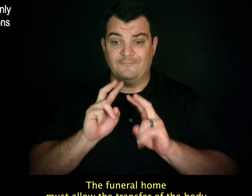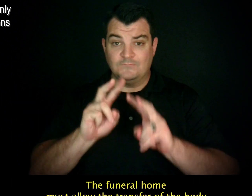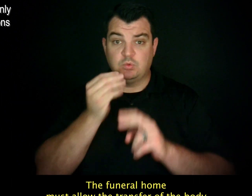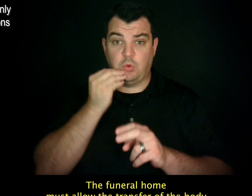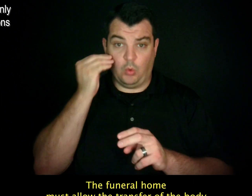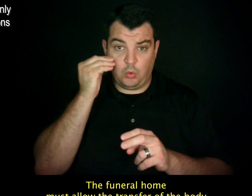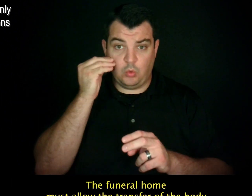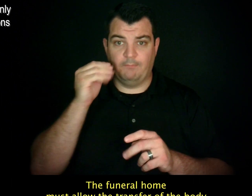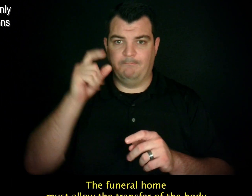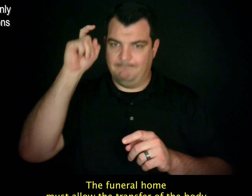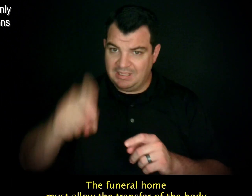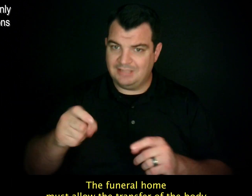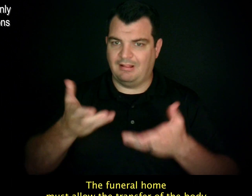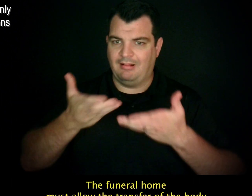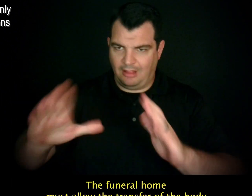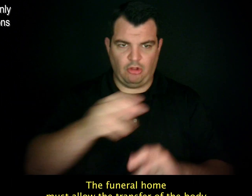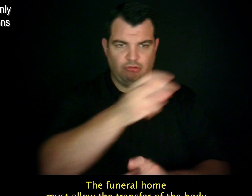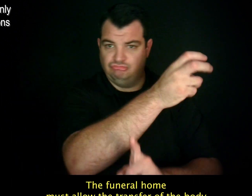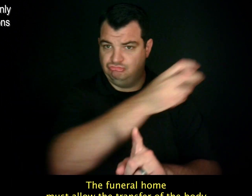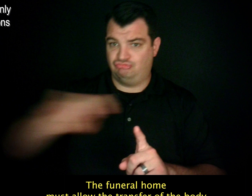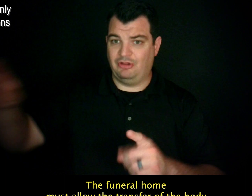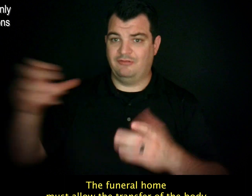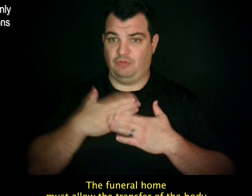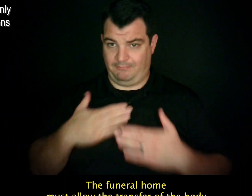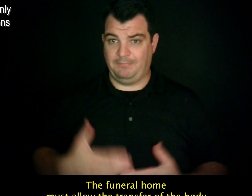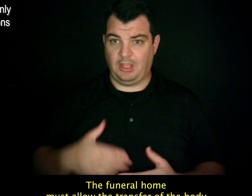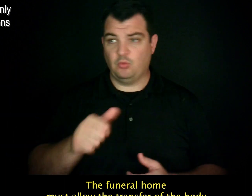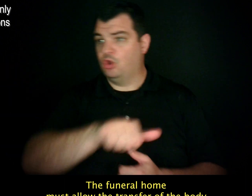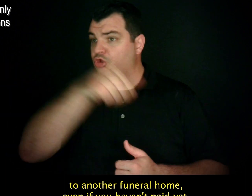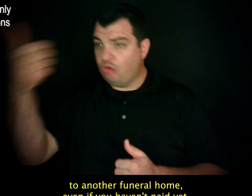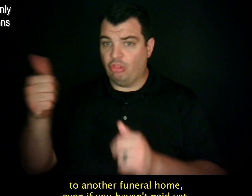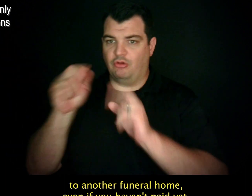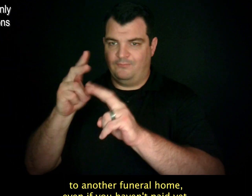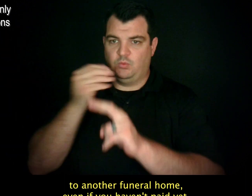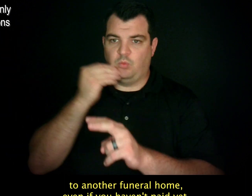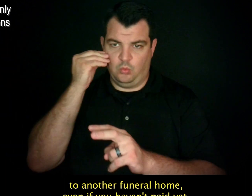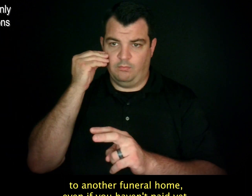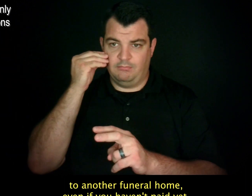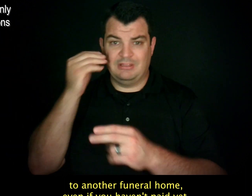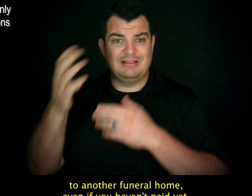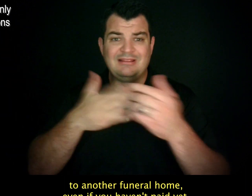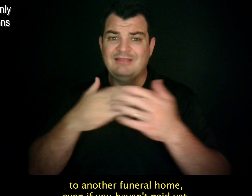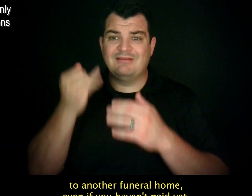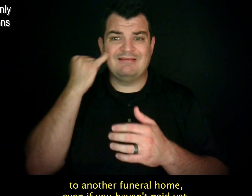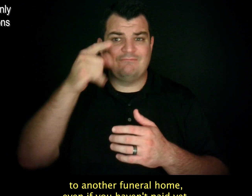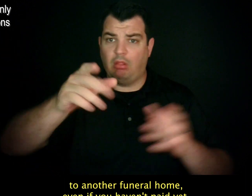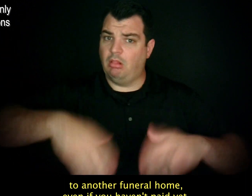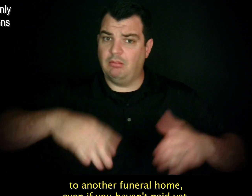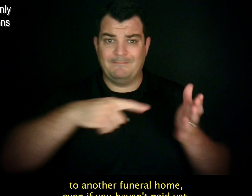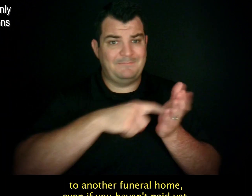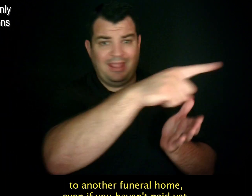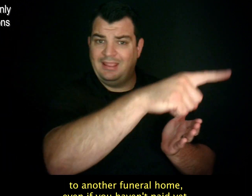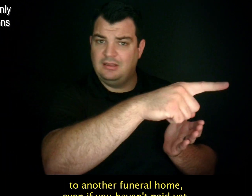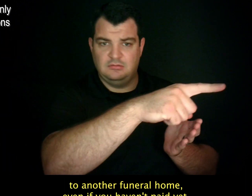The funeral home must allow the transfer of the body to another funeral home, even if you haven't paid yet.